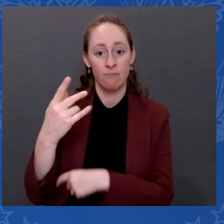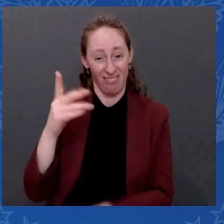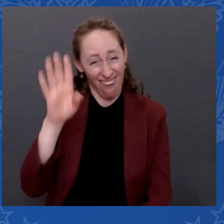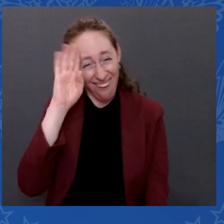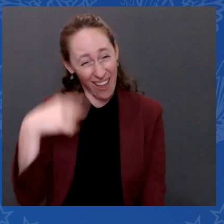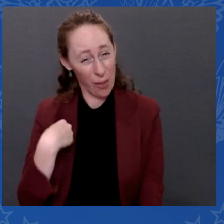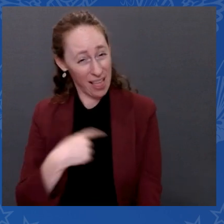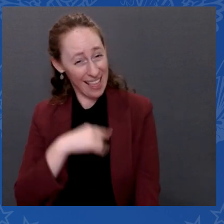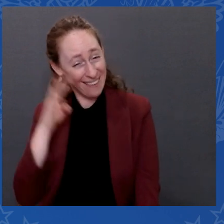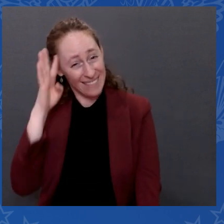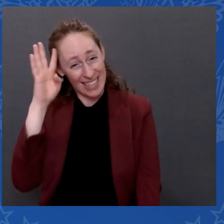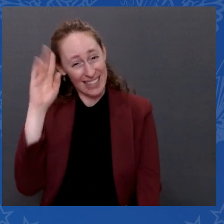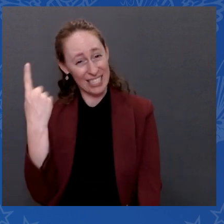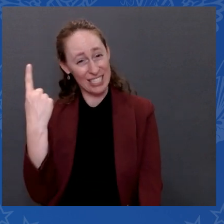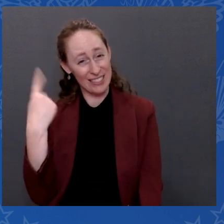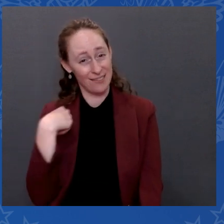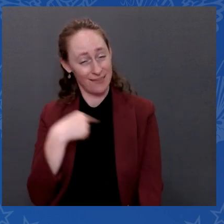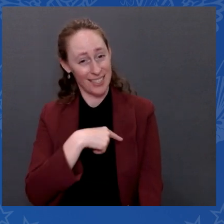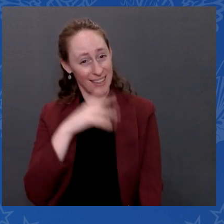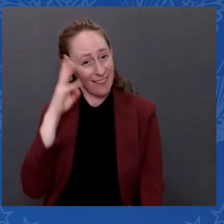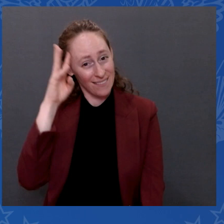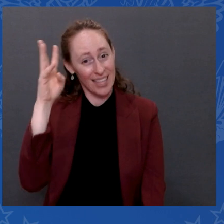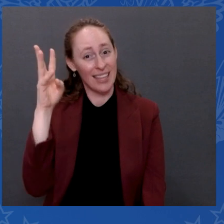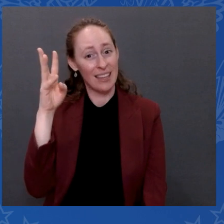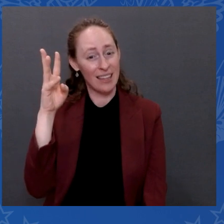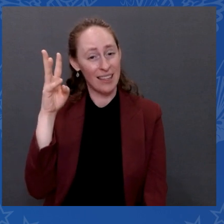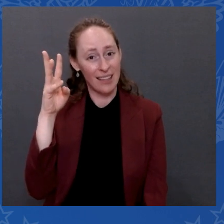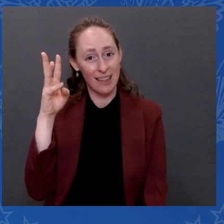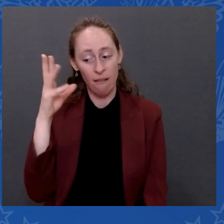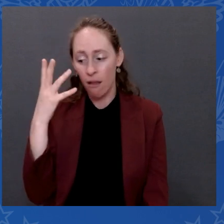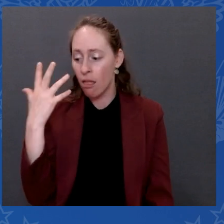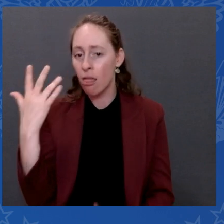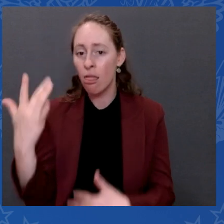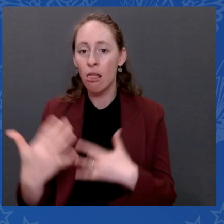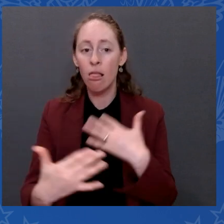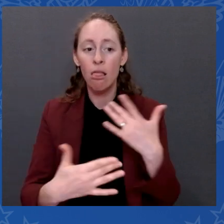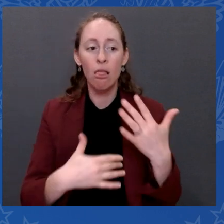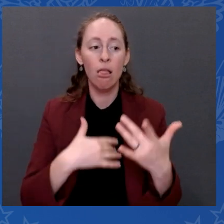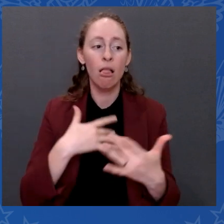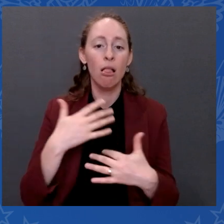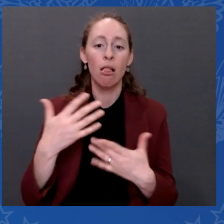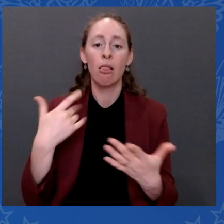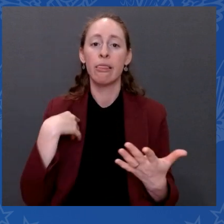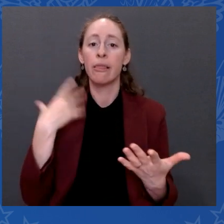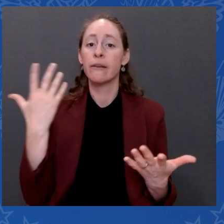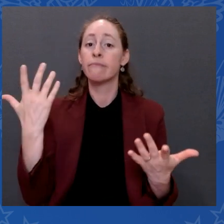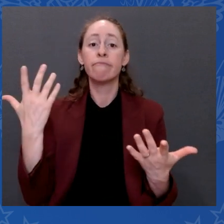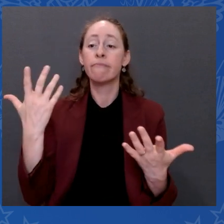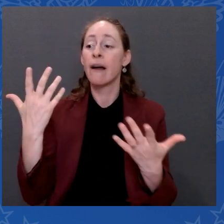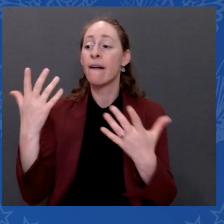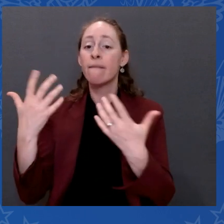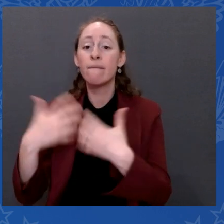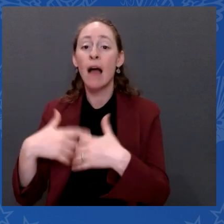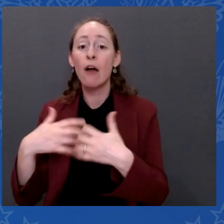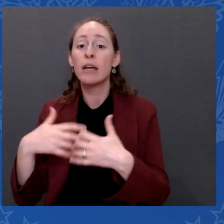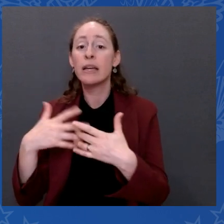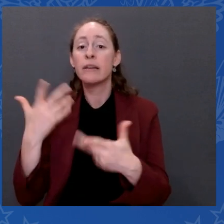get sent overseas. And we saw that, during the pandemic, when our factories overseas that make these chips shut down